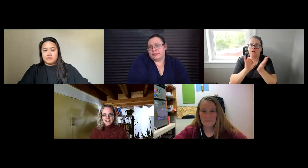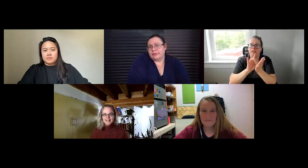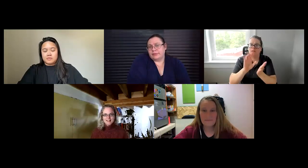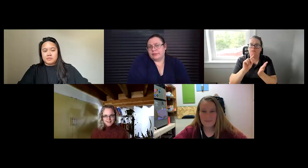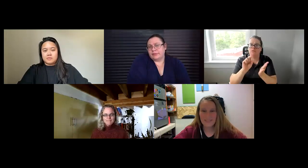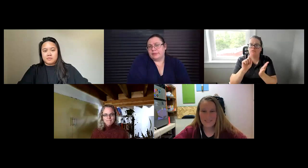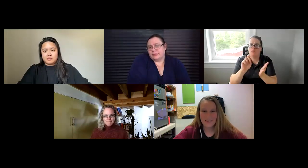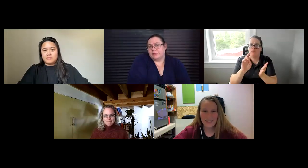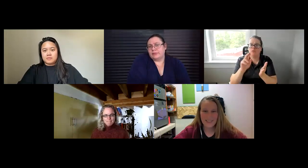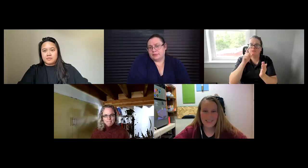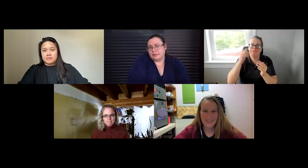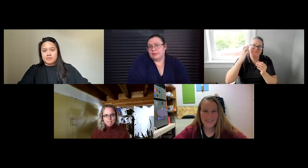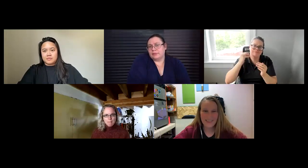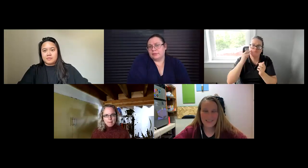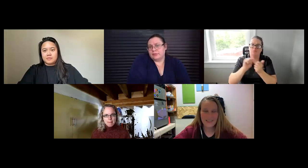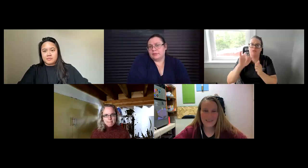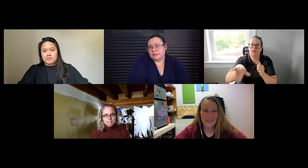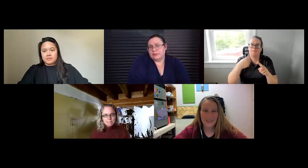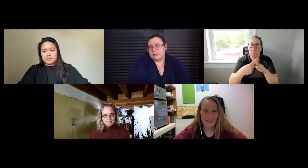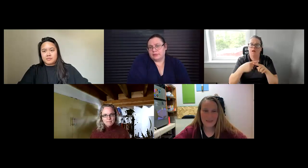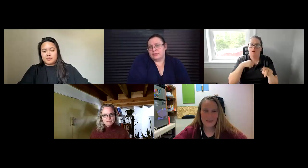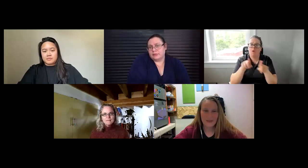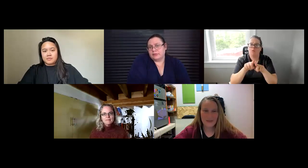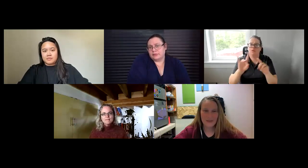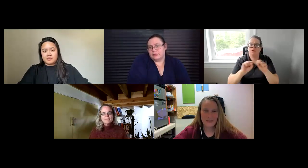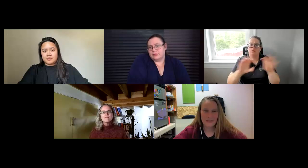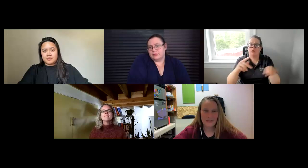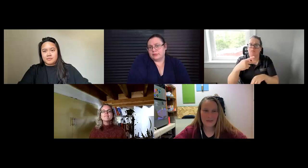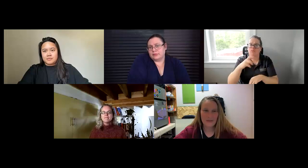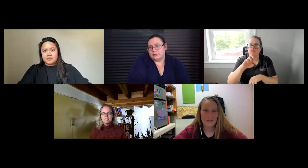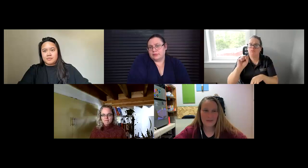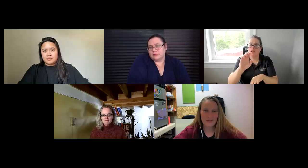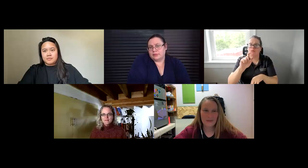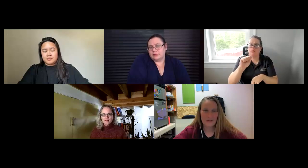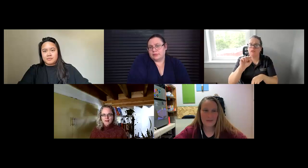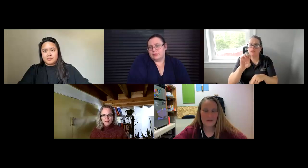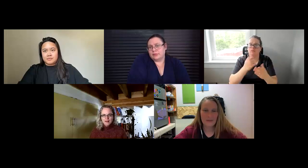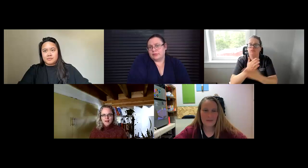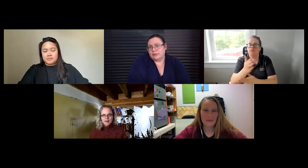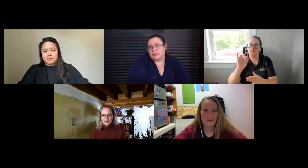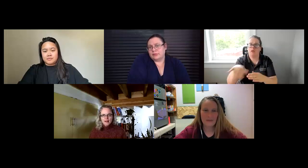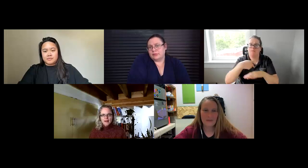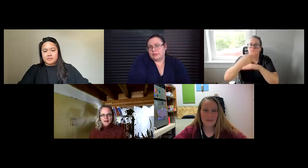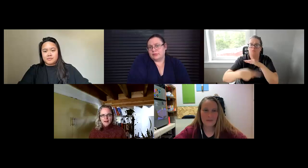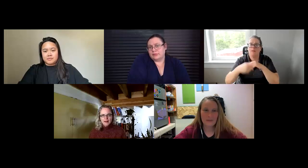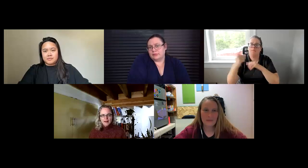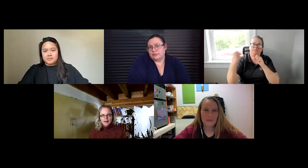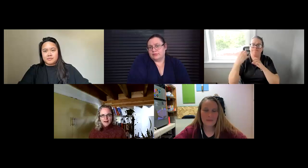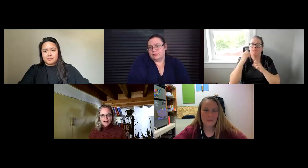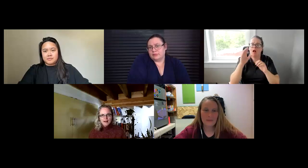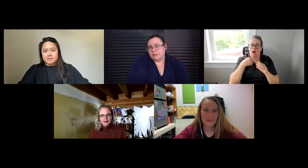I actually had a consultant who specialized in kickstarters, and also I had a press release